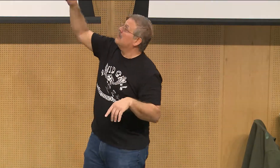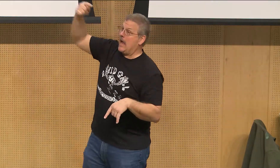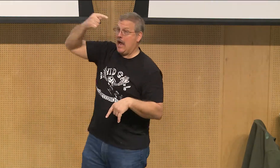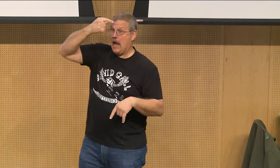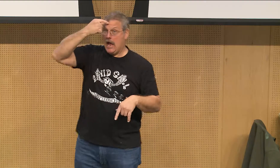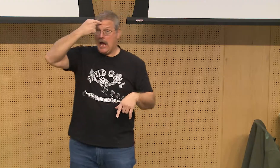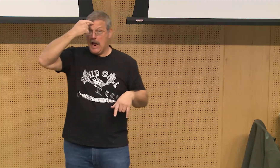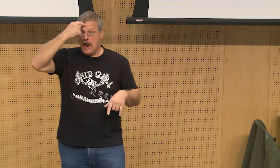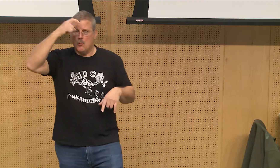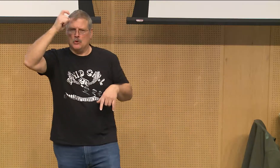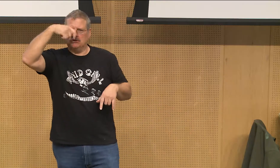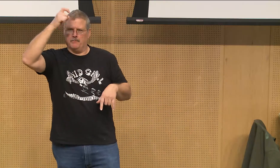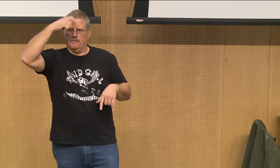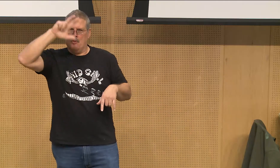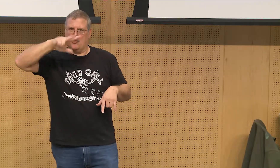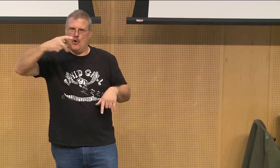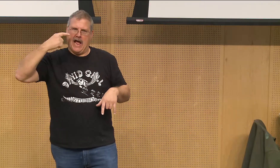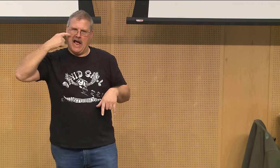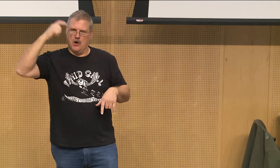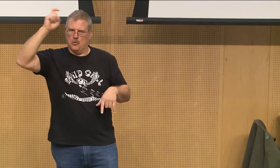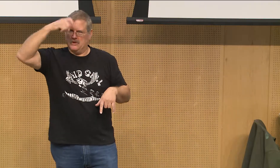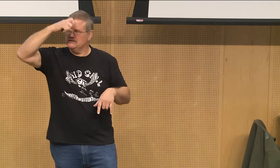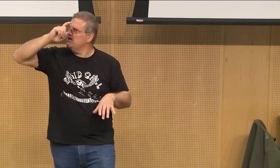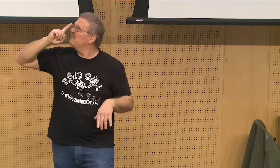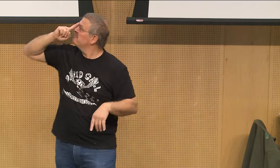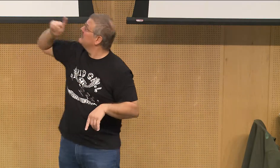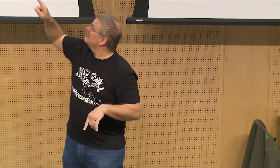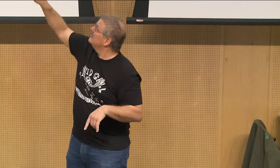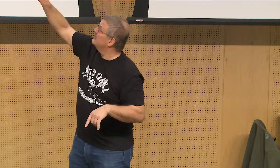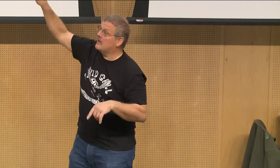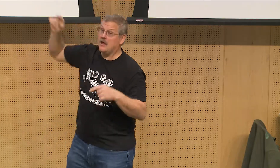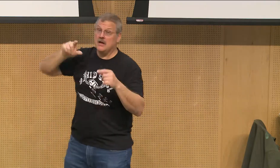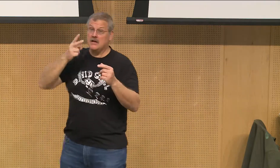the third eye is to symbolize wisdom,